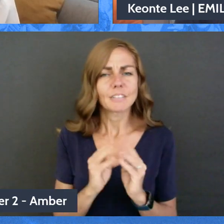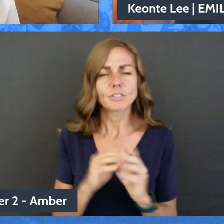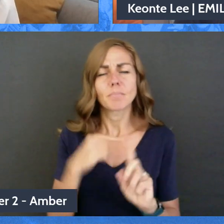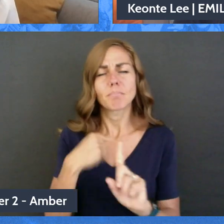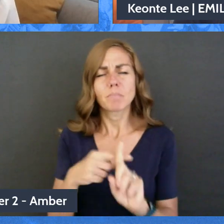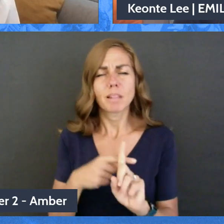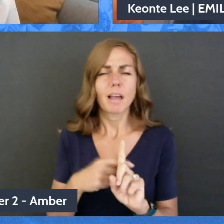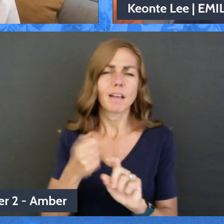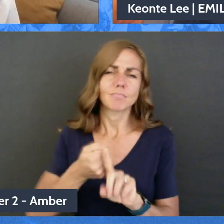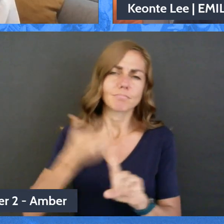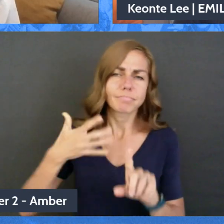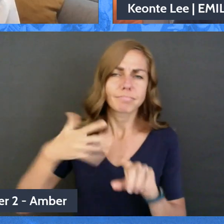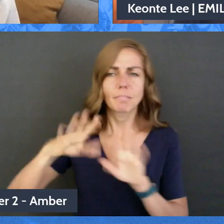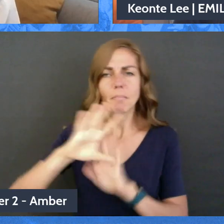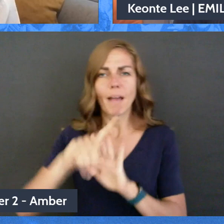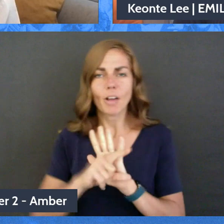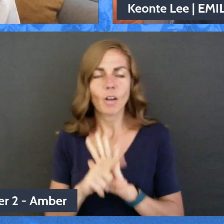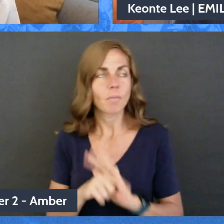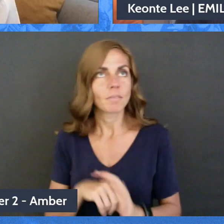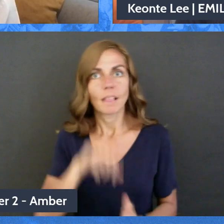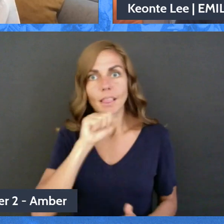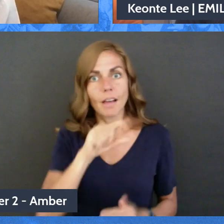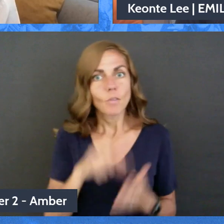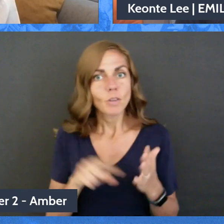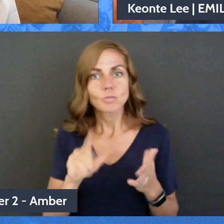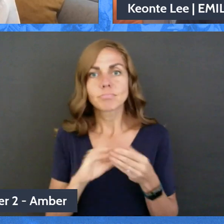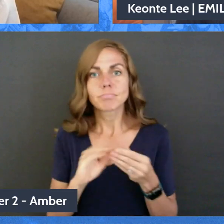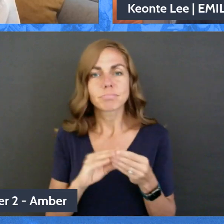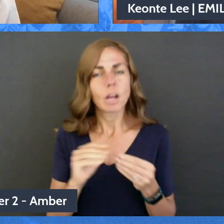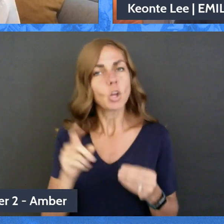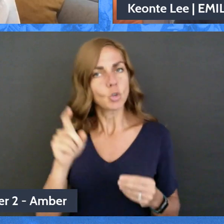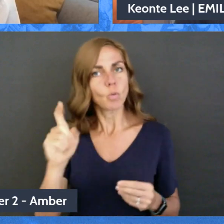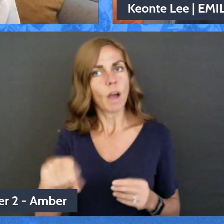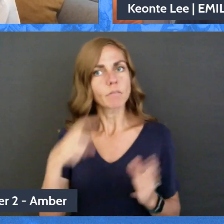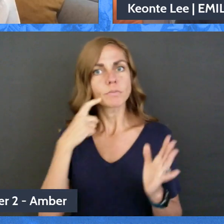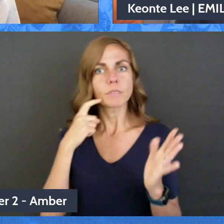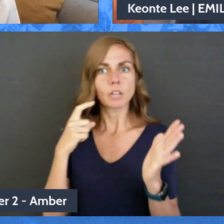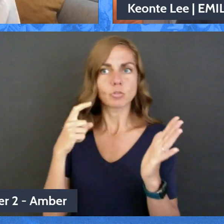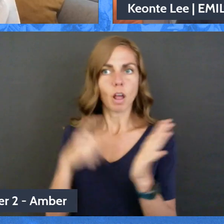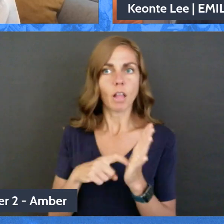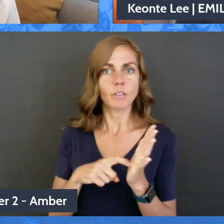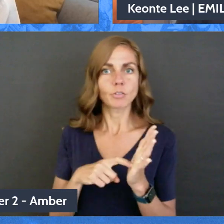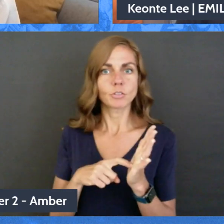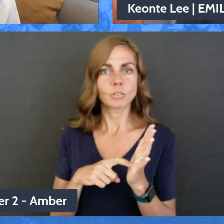I love what you said. We have to acknowledge if we actually care about ourselves